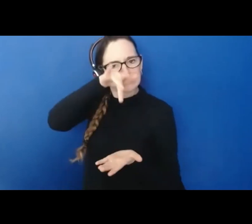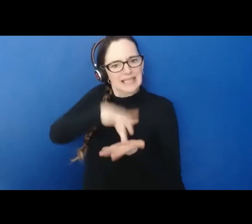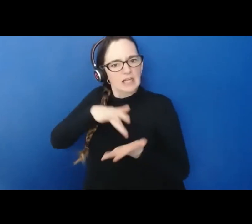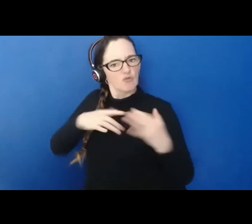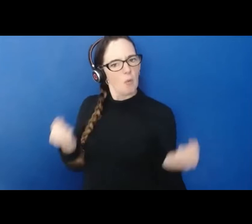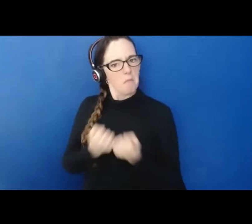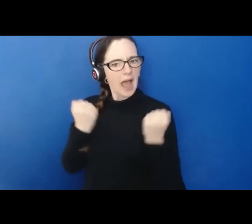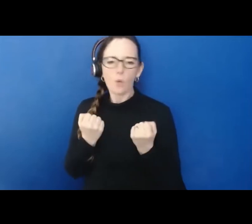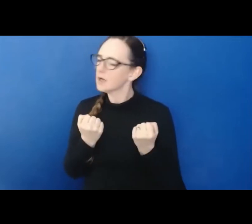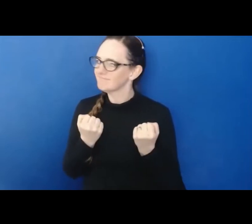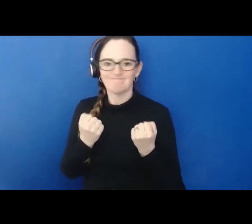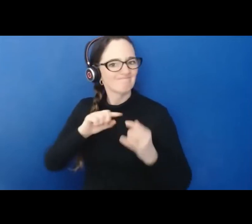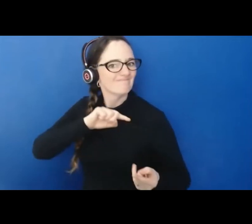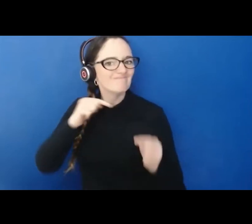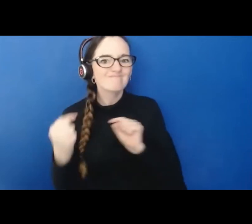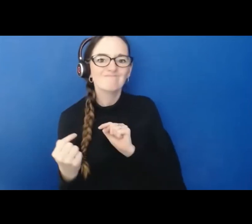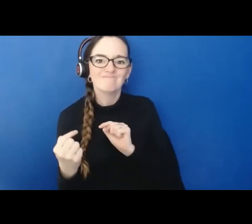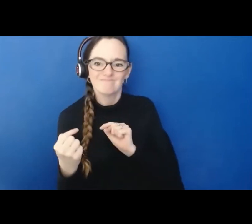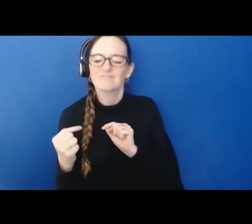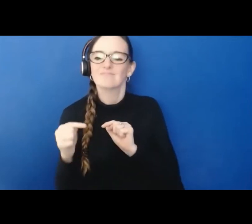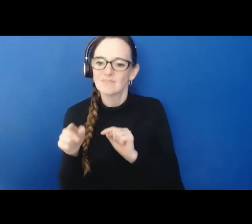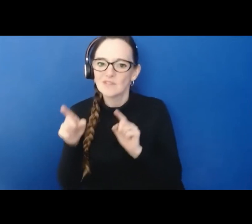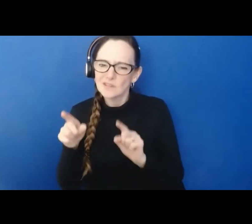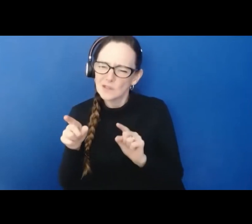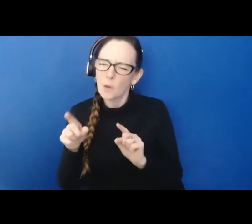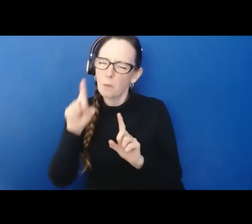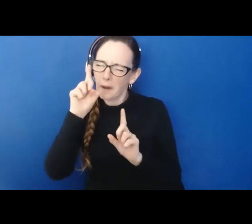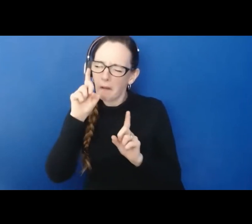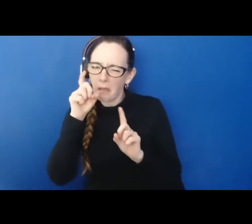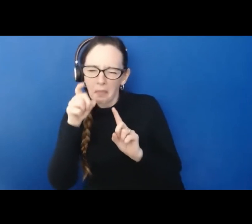to rethink the mechanisms that produce the current and next generation of creative